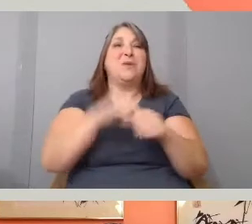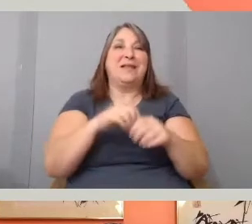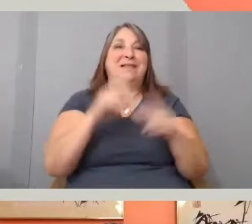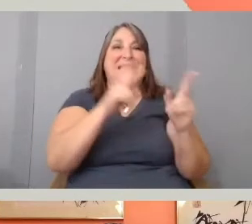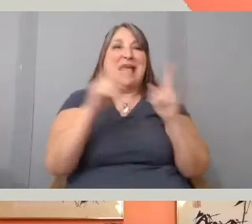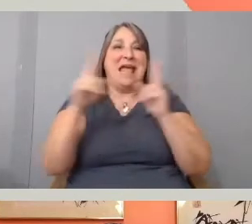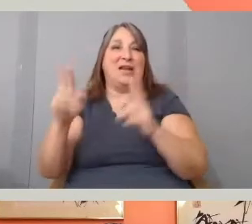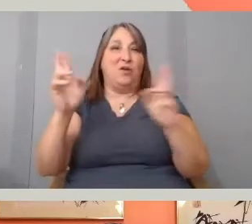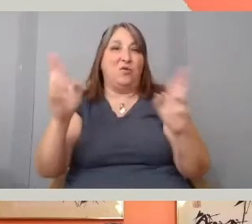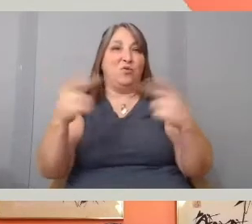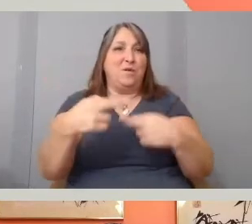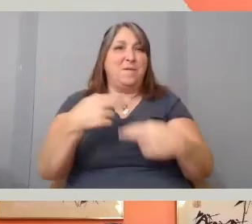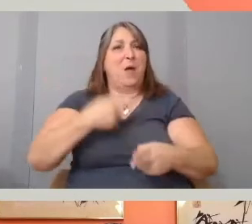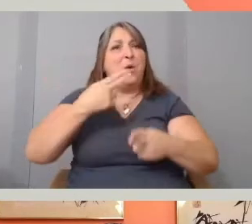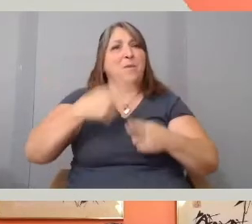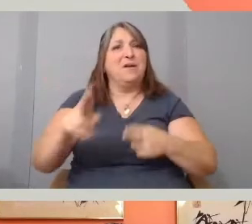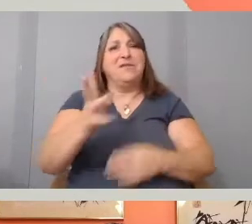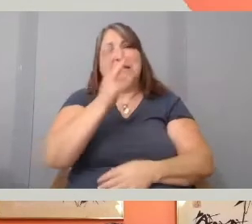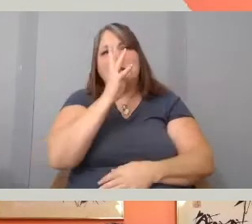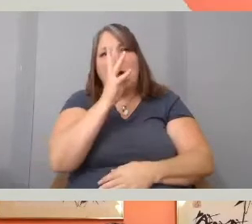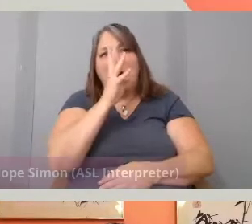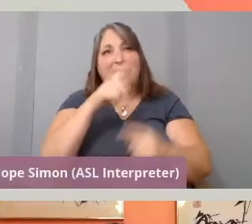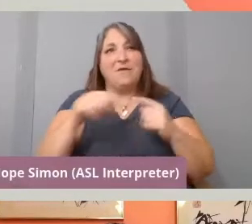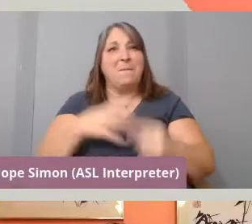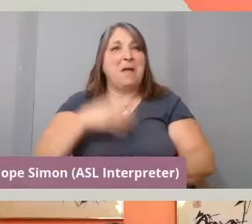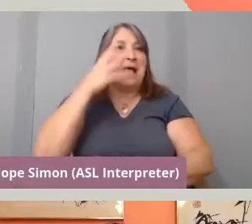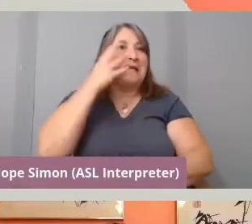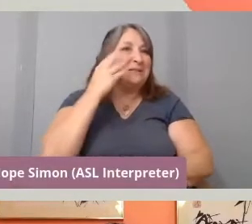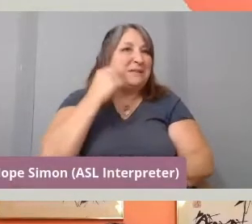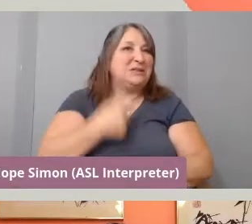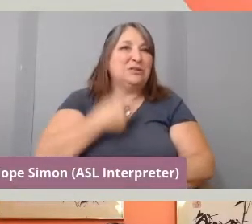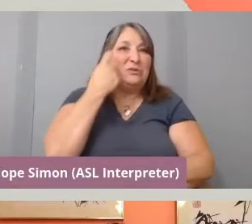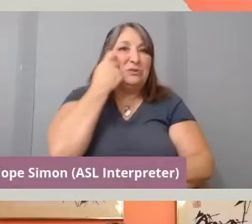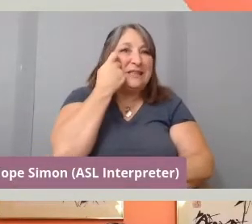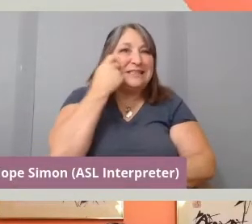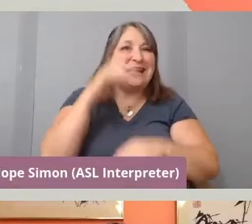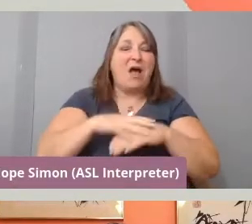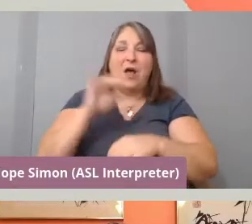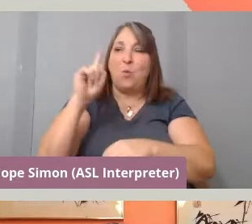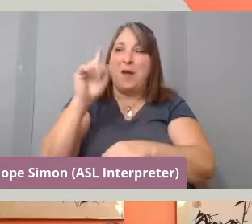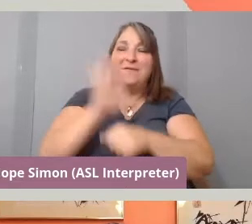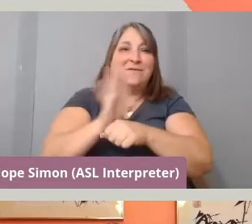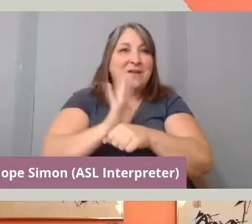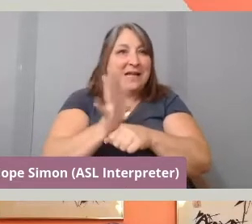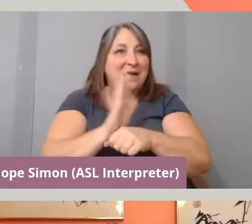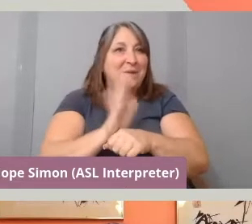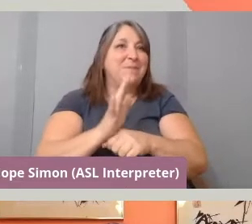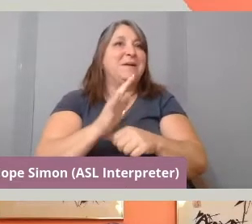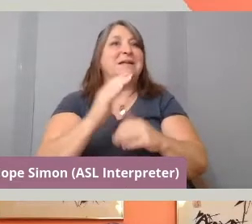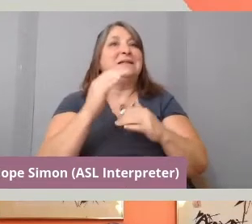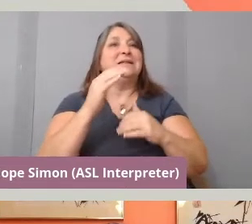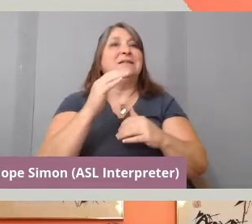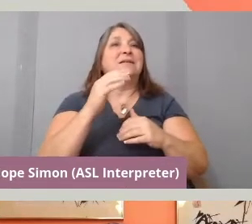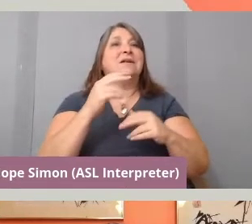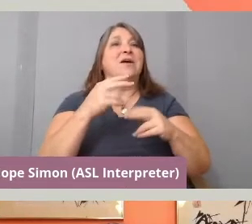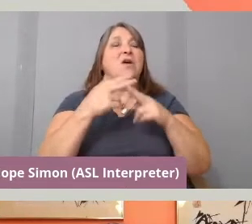I'm just going to briefly talk from an experience that I had recently on a film limited series called, And She Could Be Next